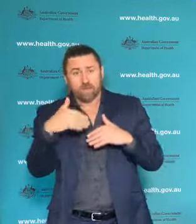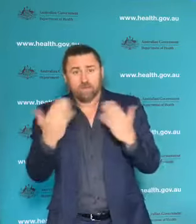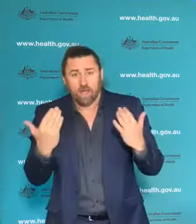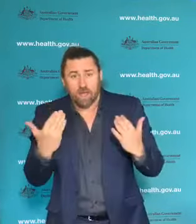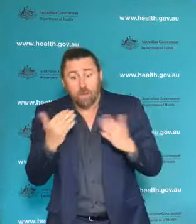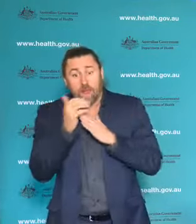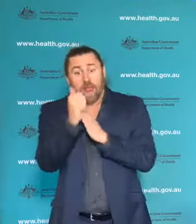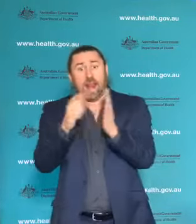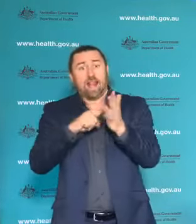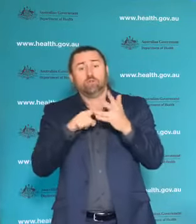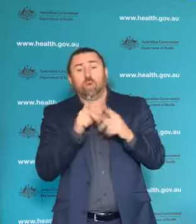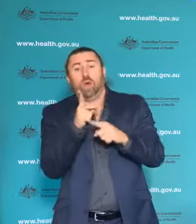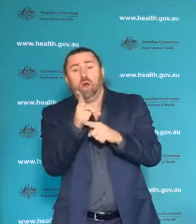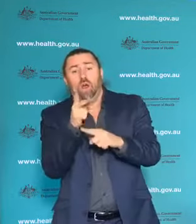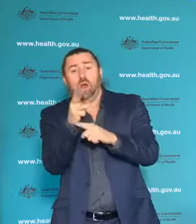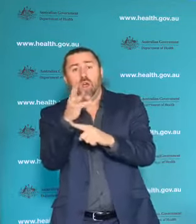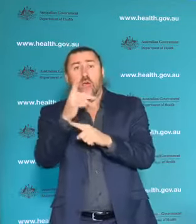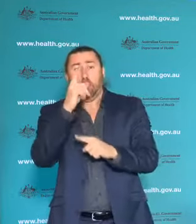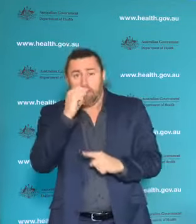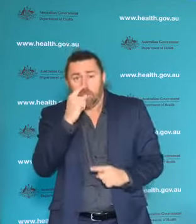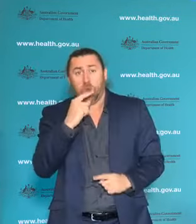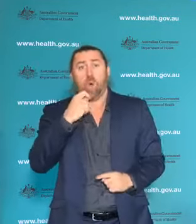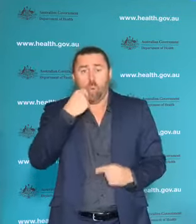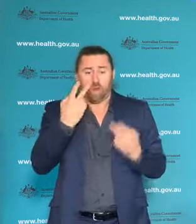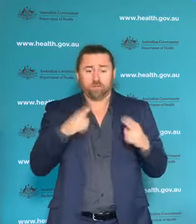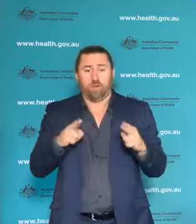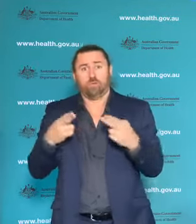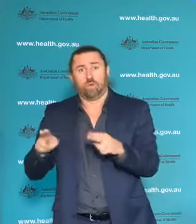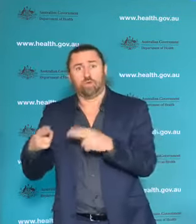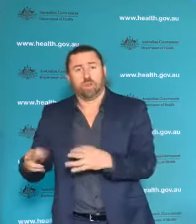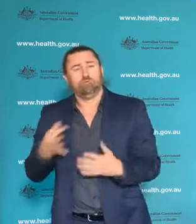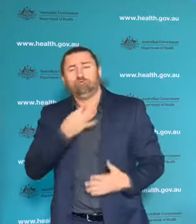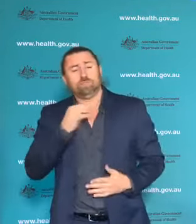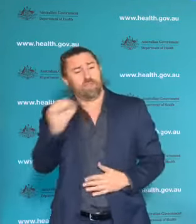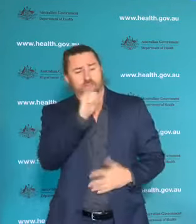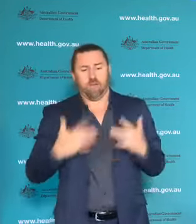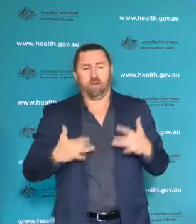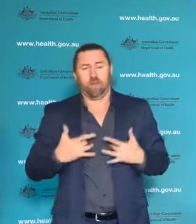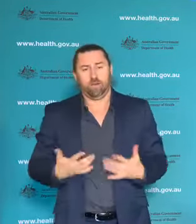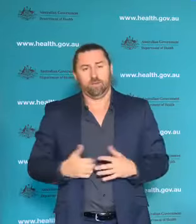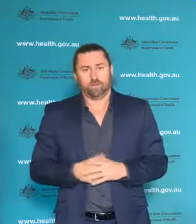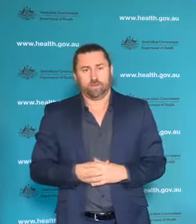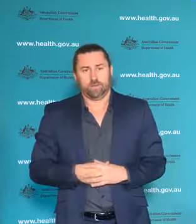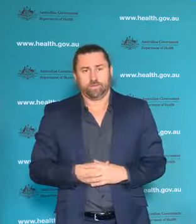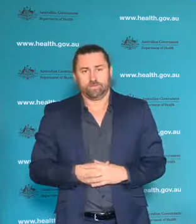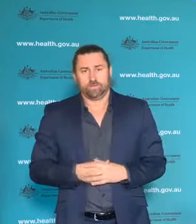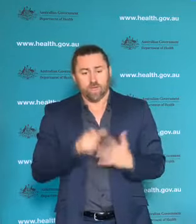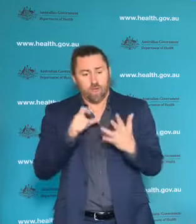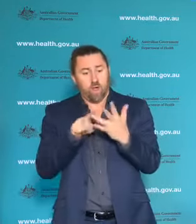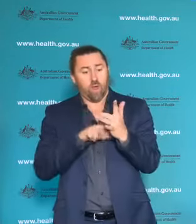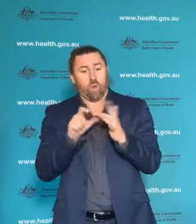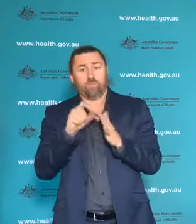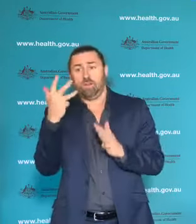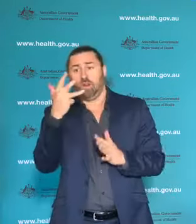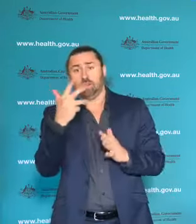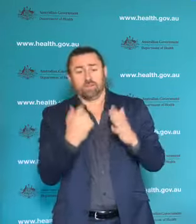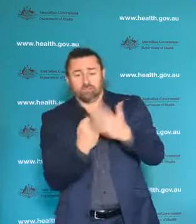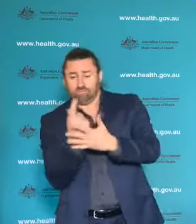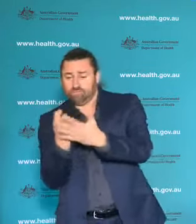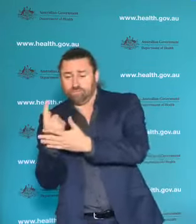the coming week or so. We remain very concerned about the number of COVID-19 cases in aged care facilities in